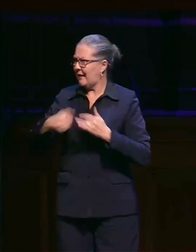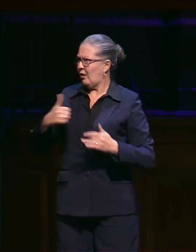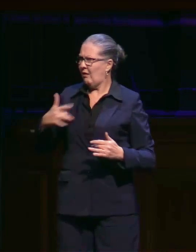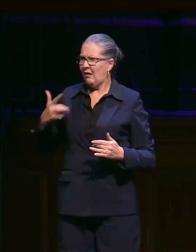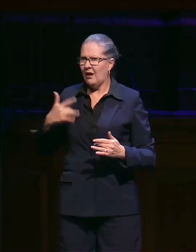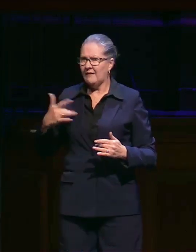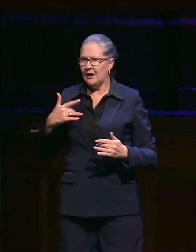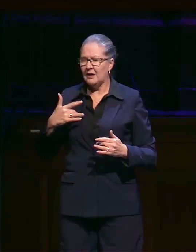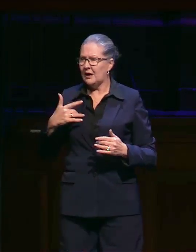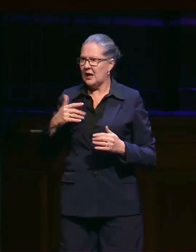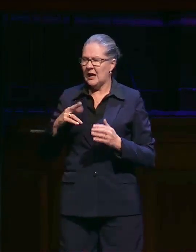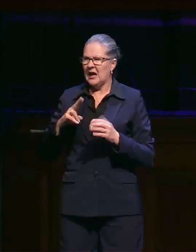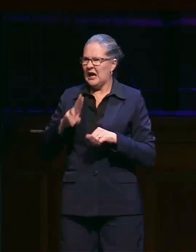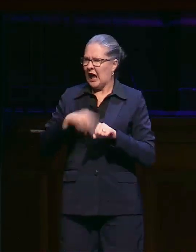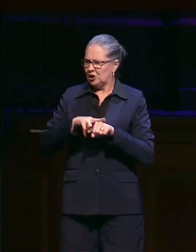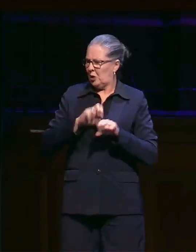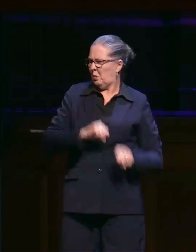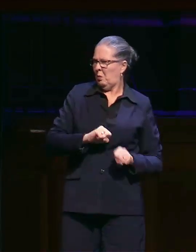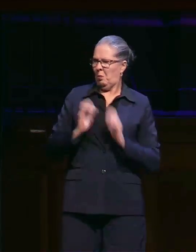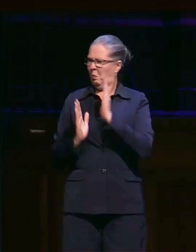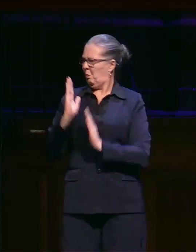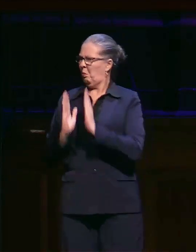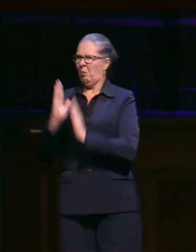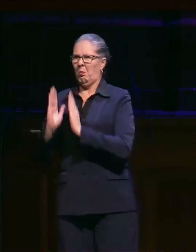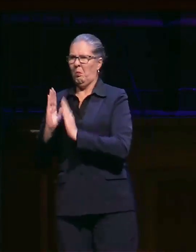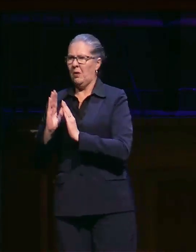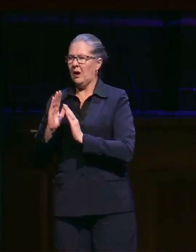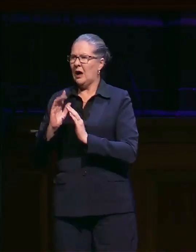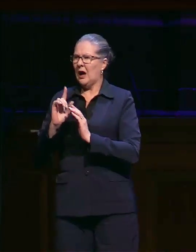closes off the possibility of countries working together is surging